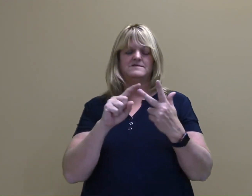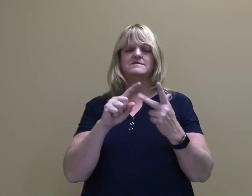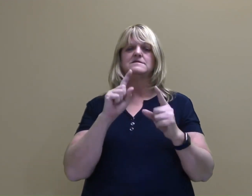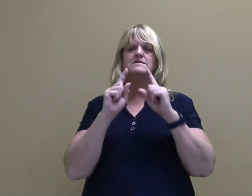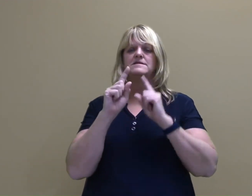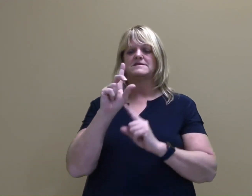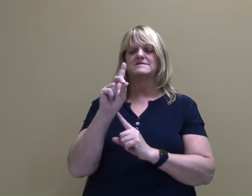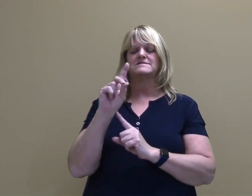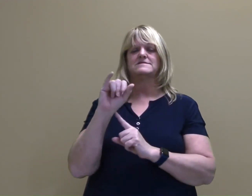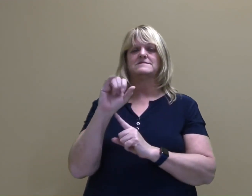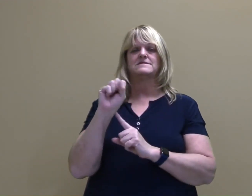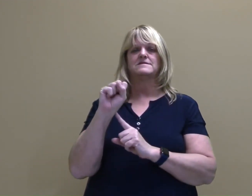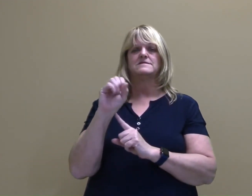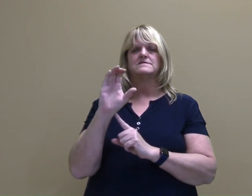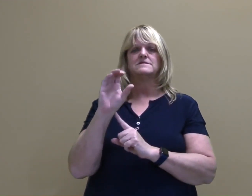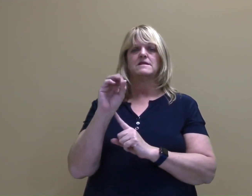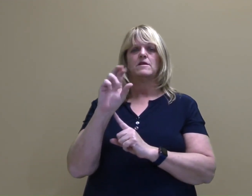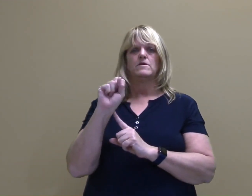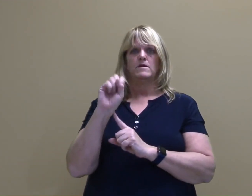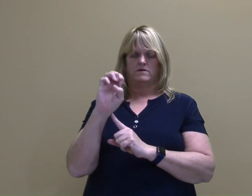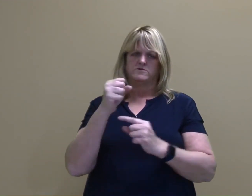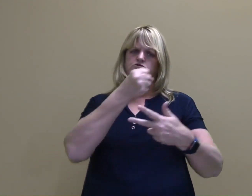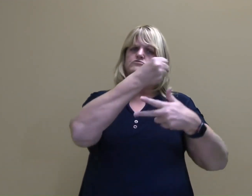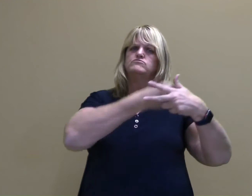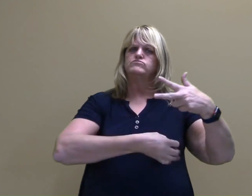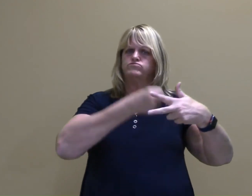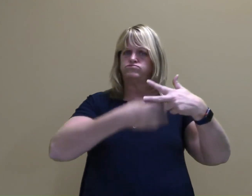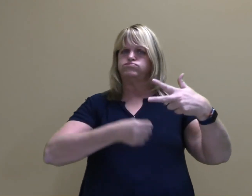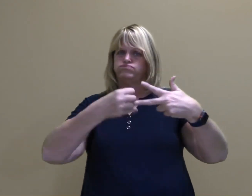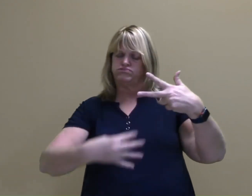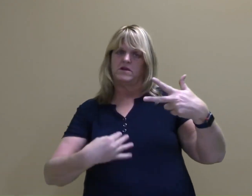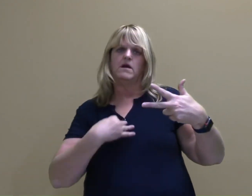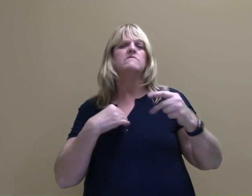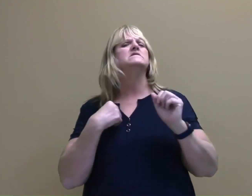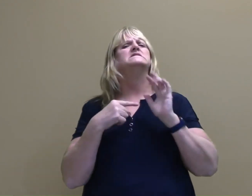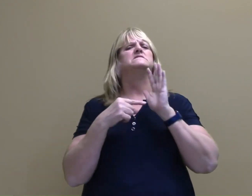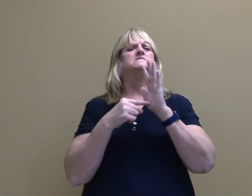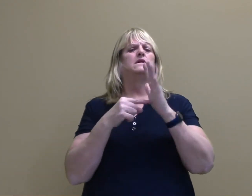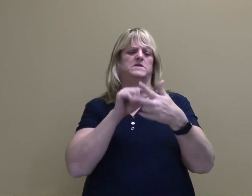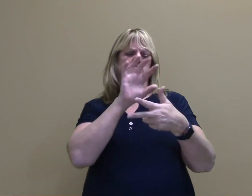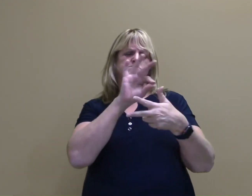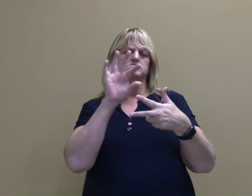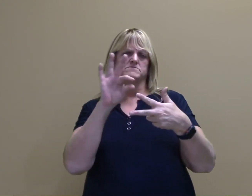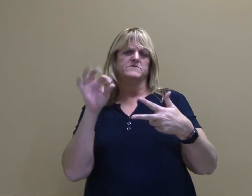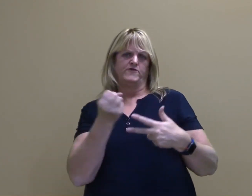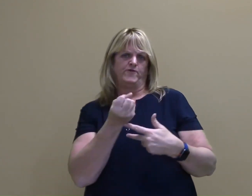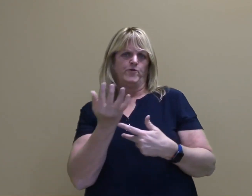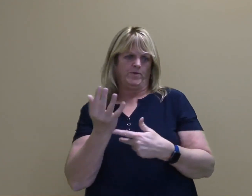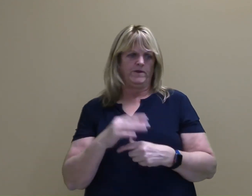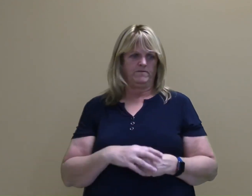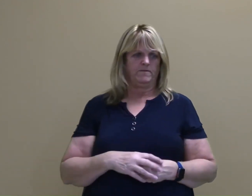and discourse with examples provided for each.